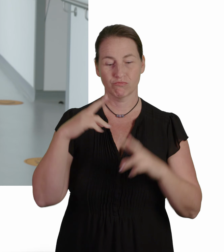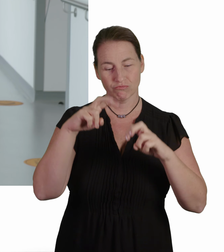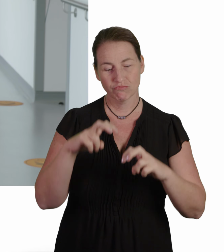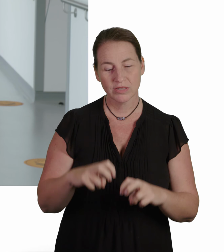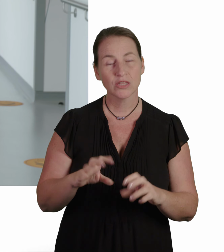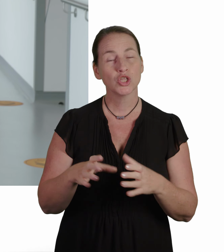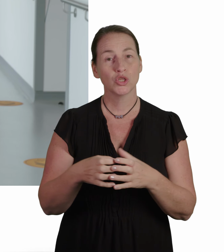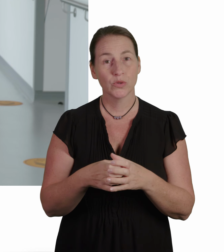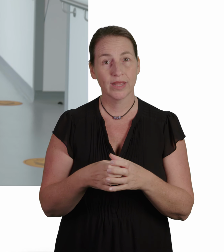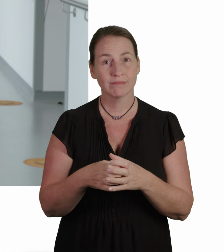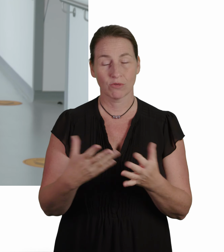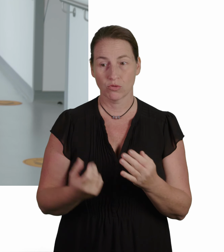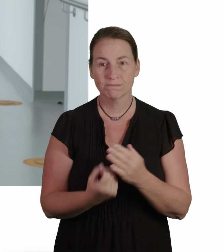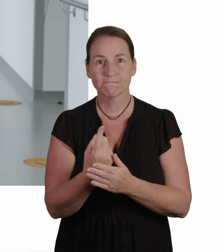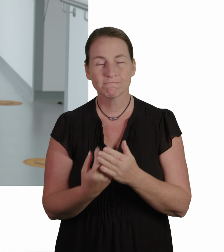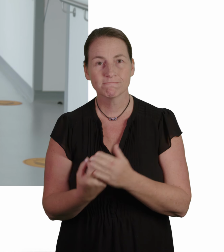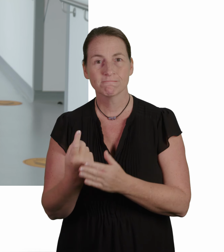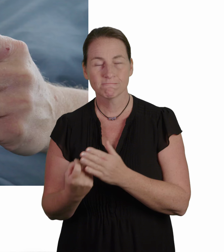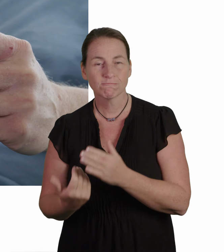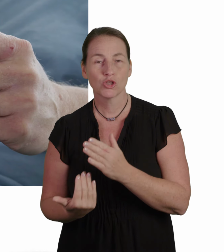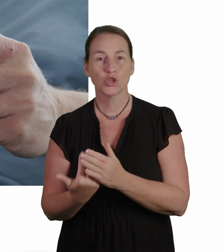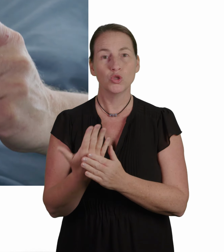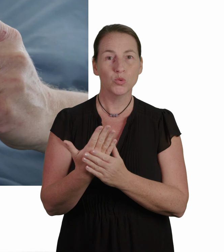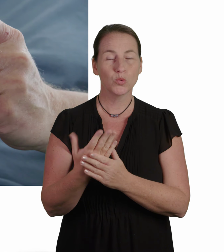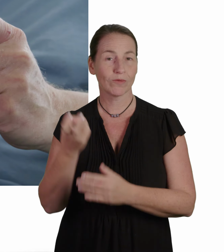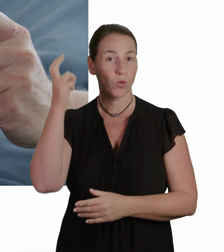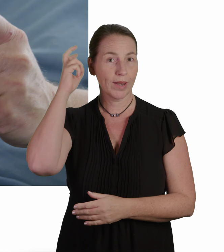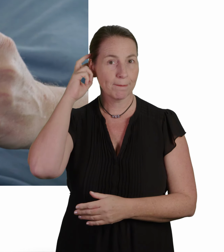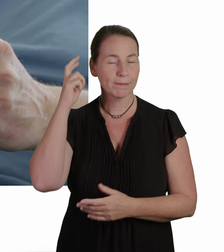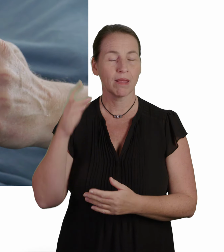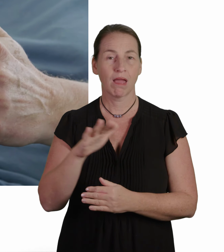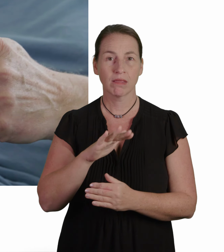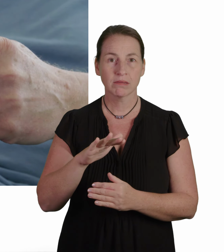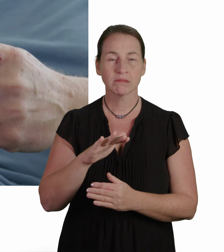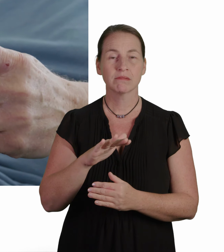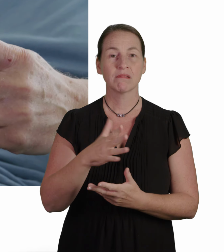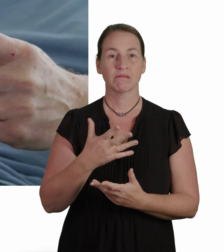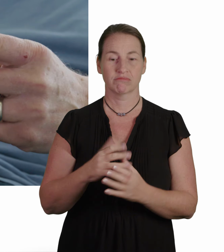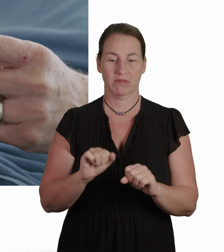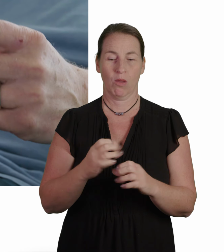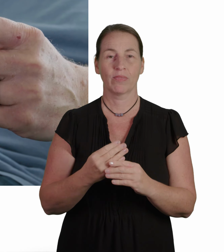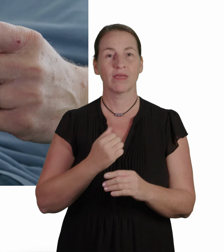and a lot of the new things that come out in the field of cochlear implants originated in our programme.